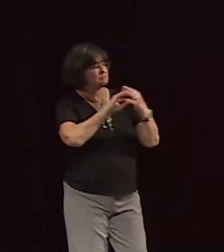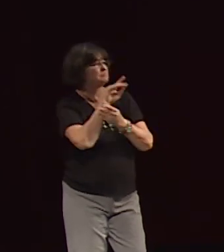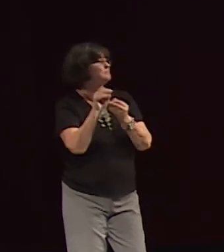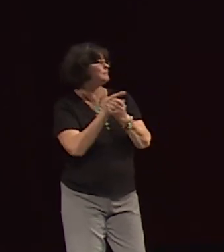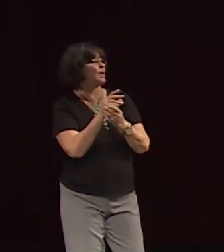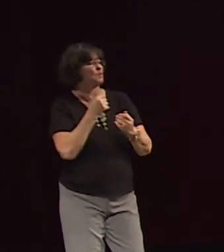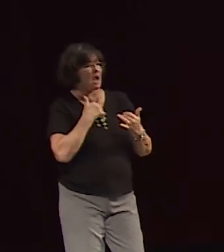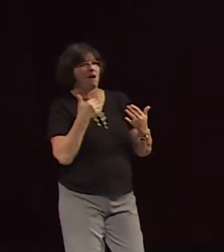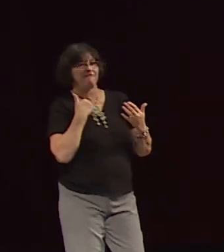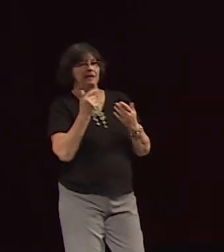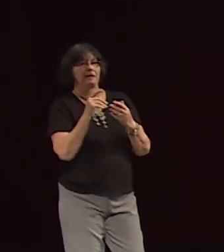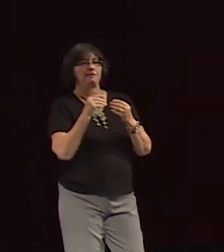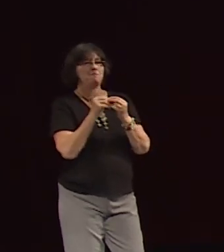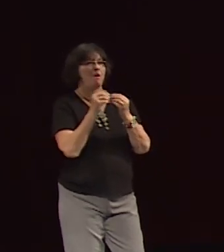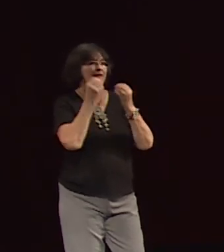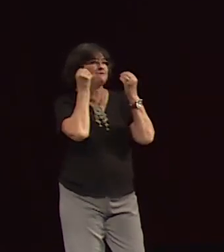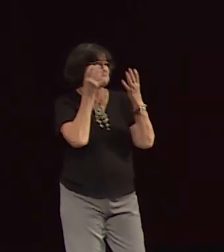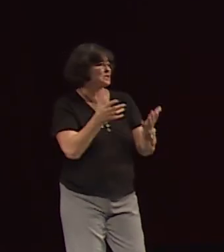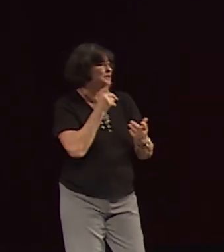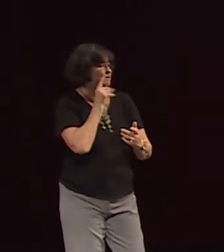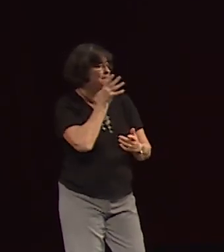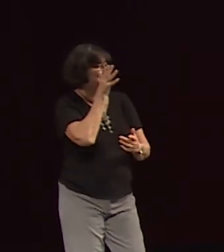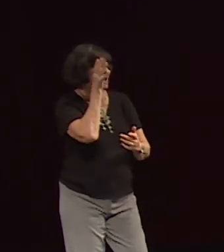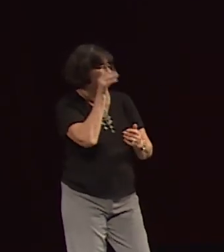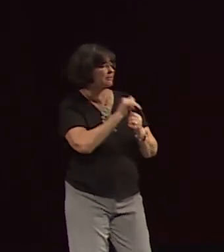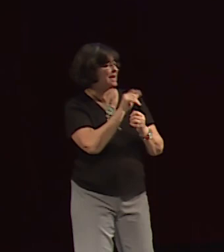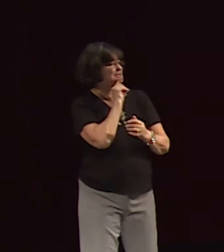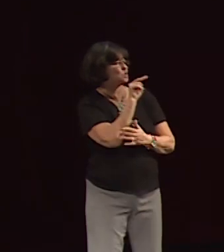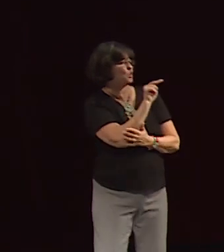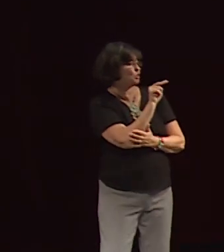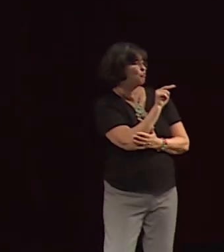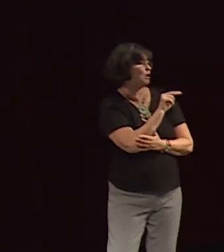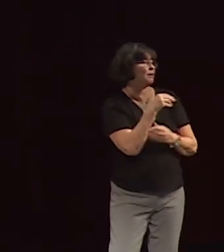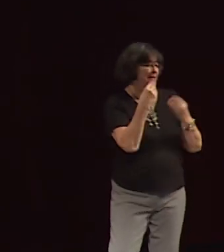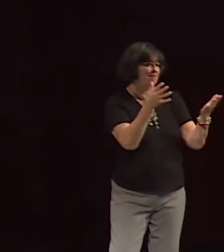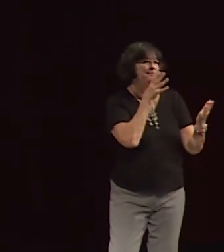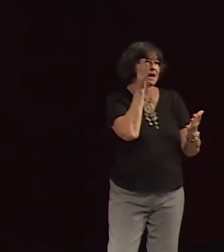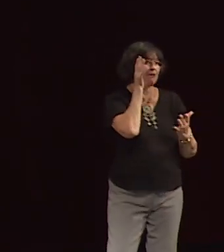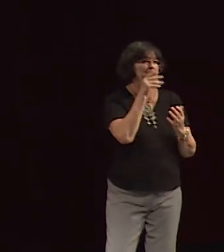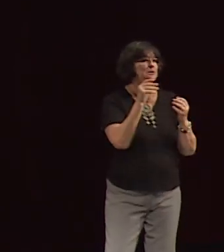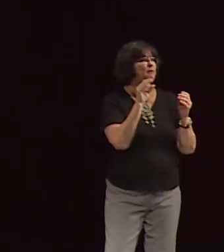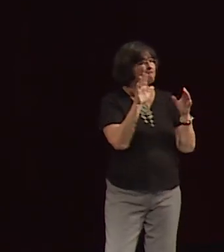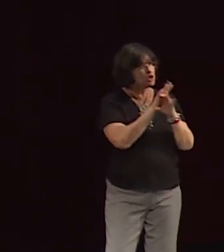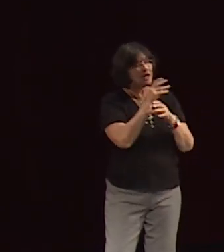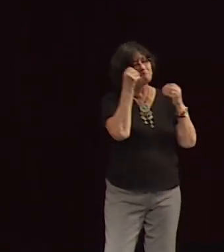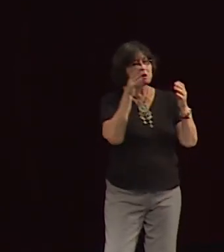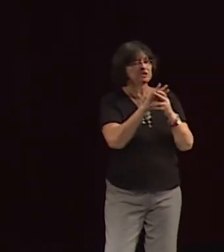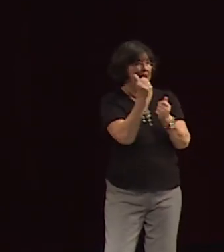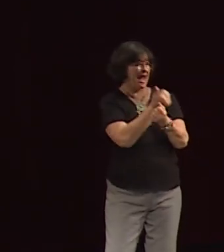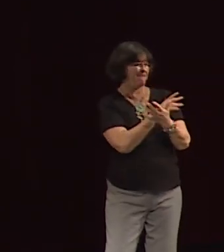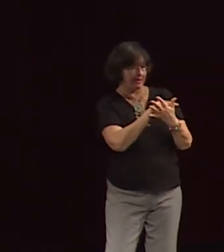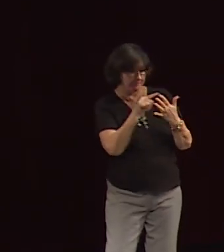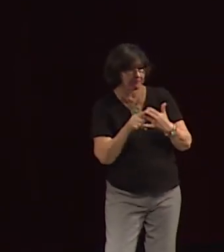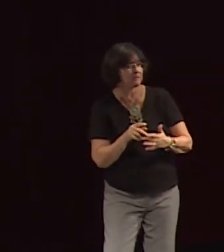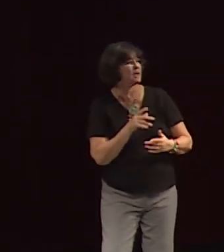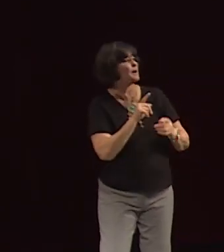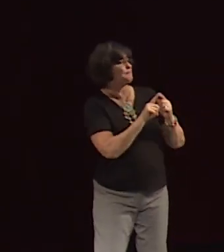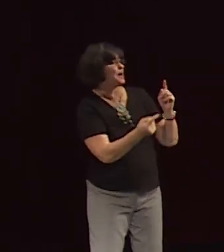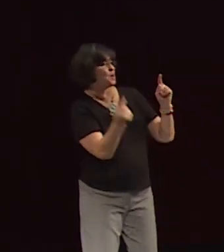in two places in many of these resources and only a sentence or two, and so we want neutral information and complete information